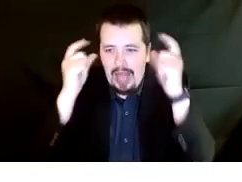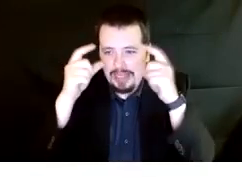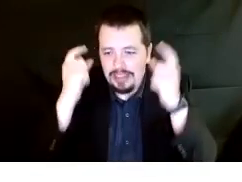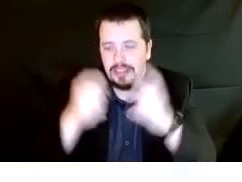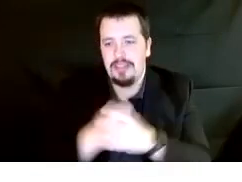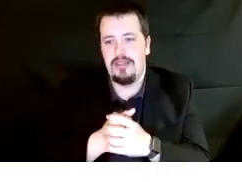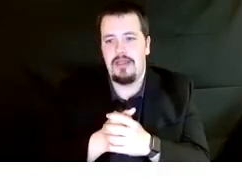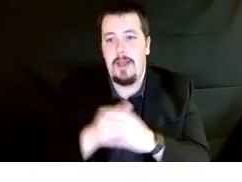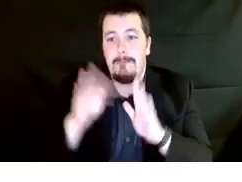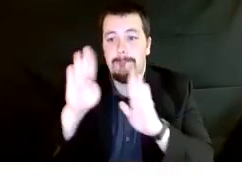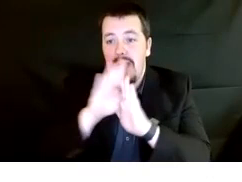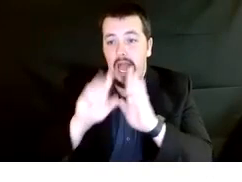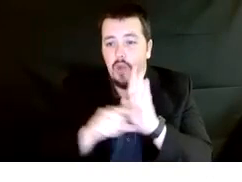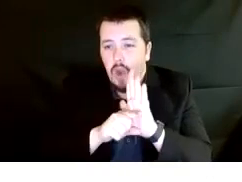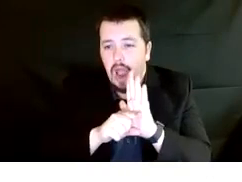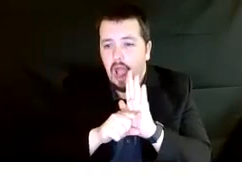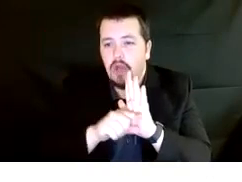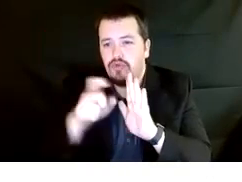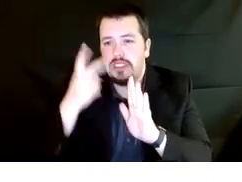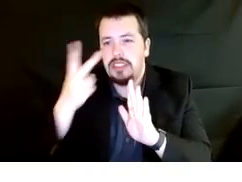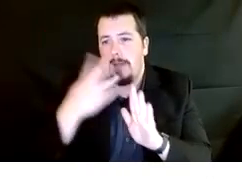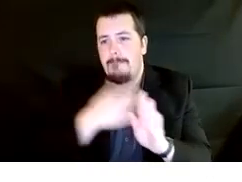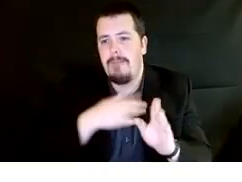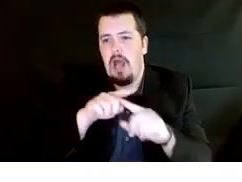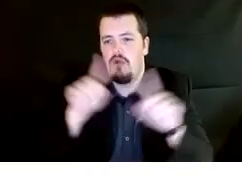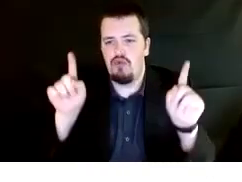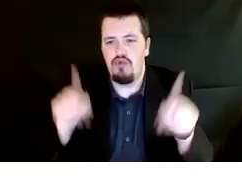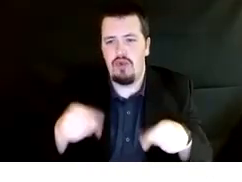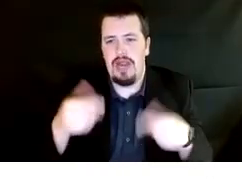background you should see you should just be seeing my screen which has the presentation on